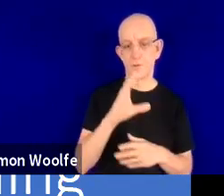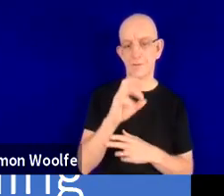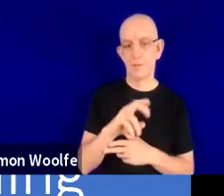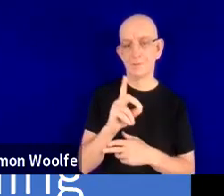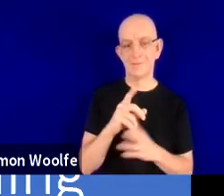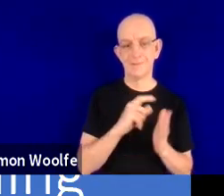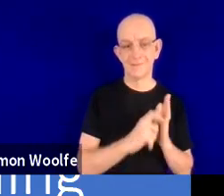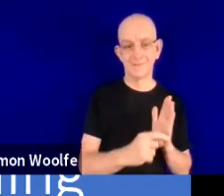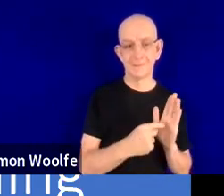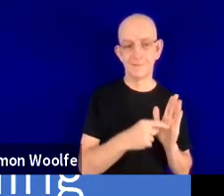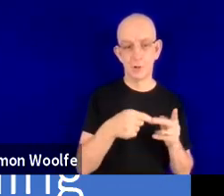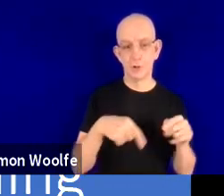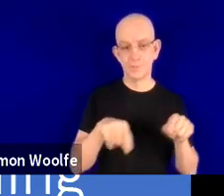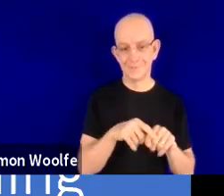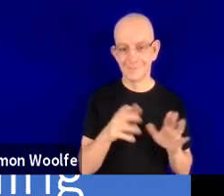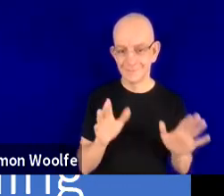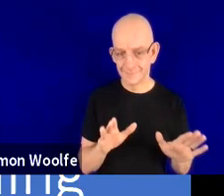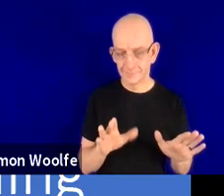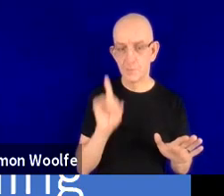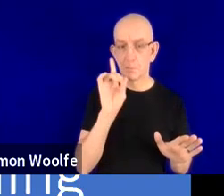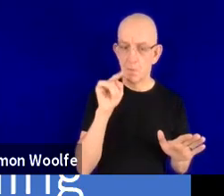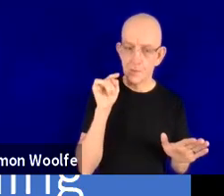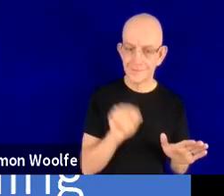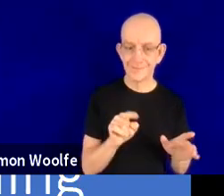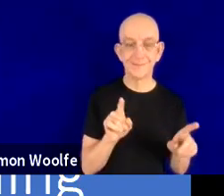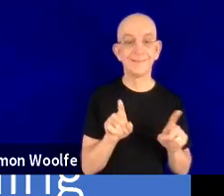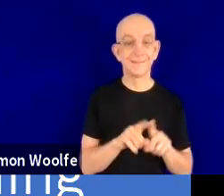but look at the support needs of the person and the barrier they face